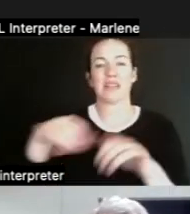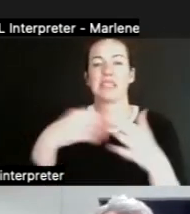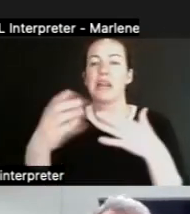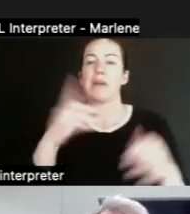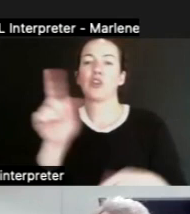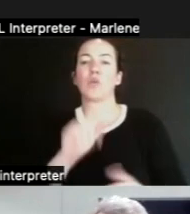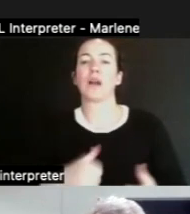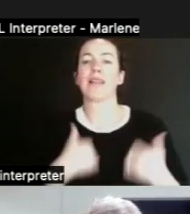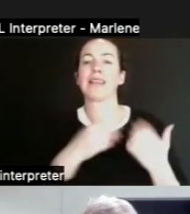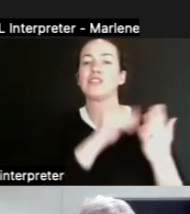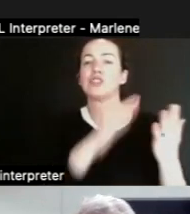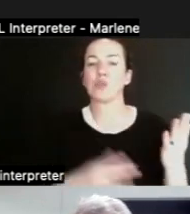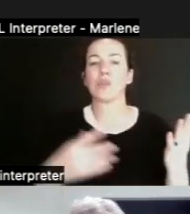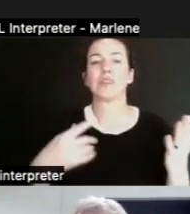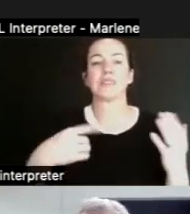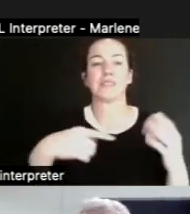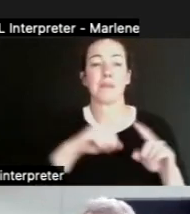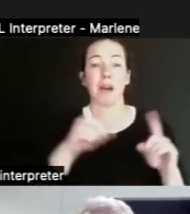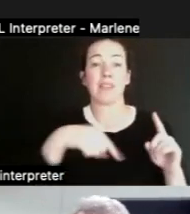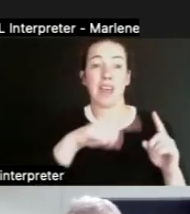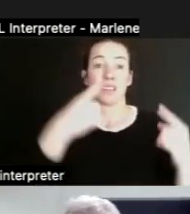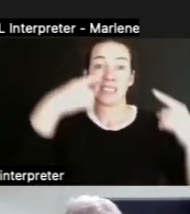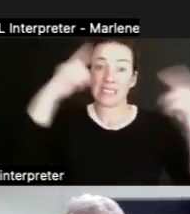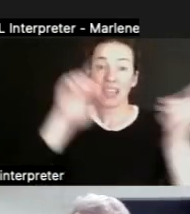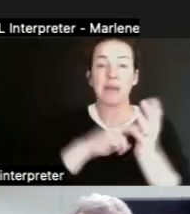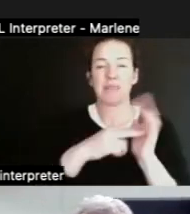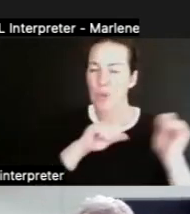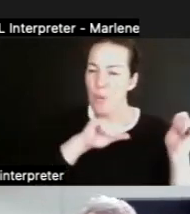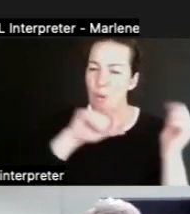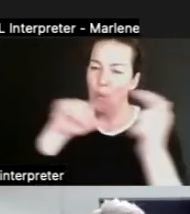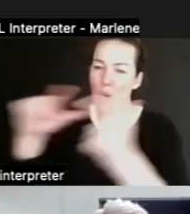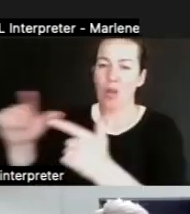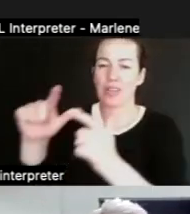California, we all win. I'll turn it back to you, Laura, and look forward to hear from Sade.